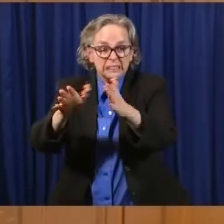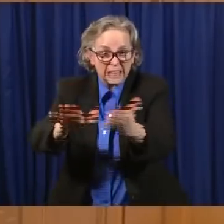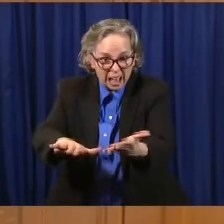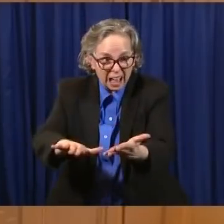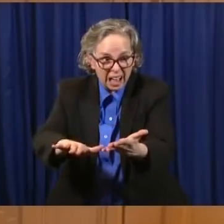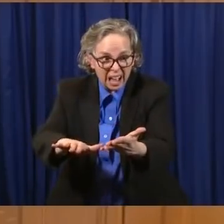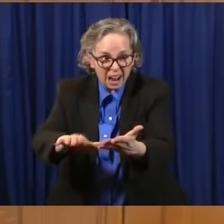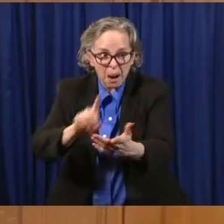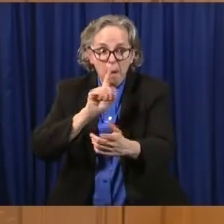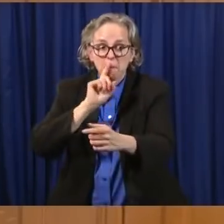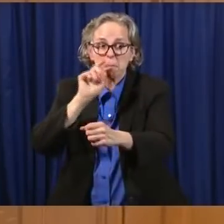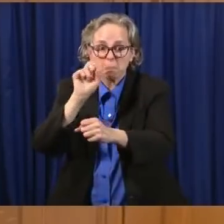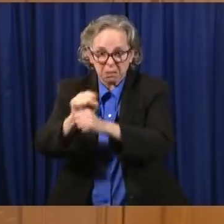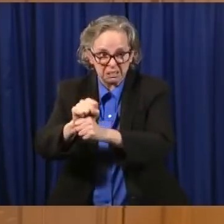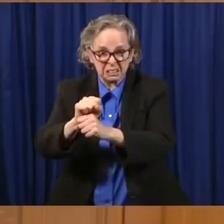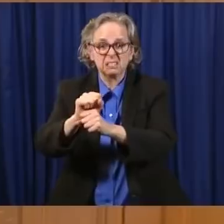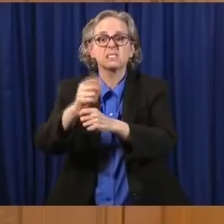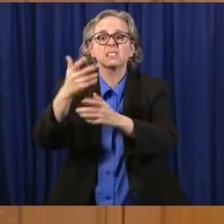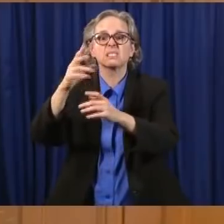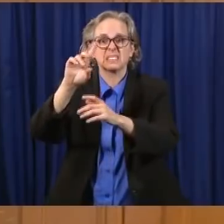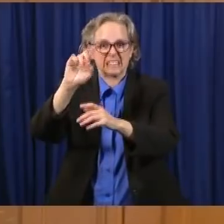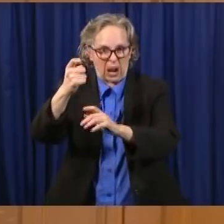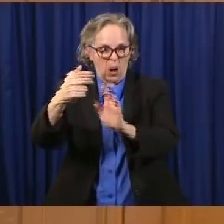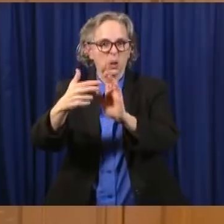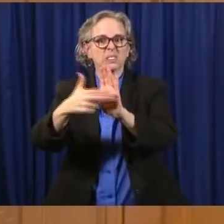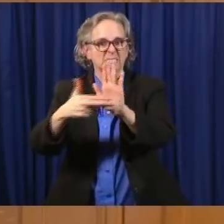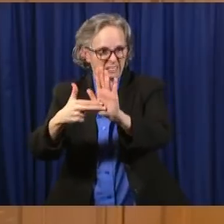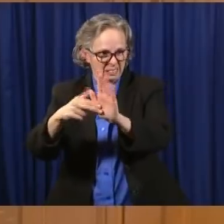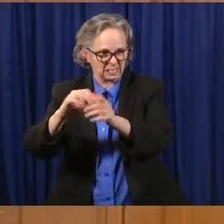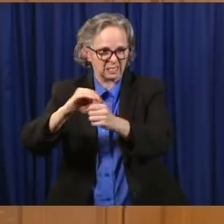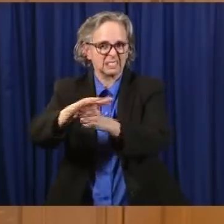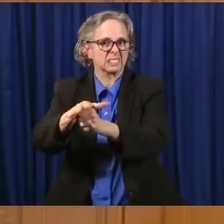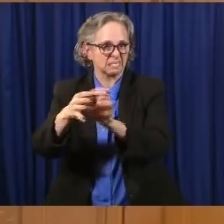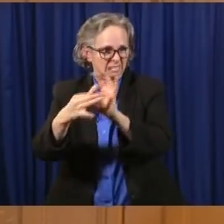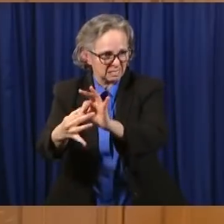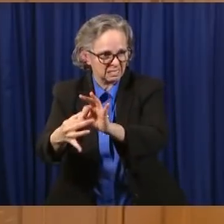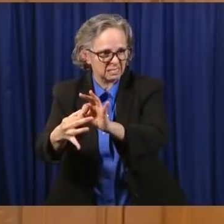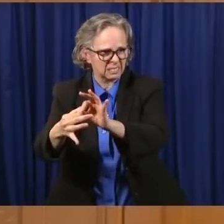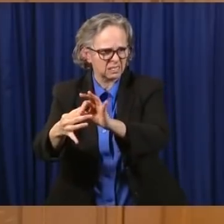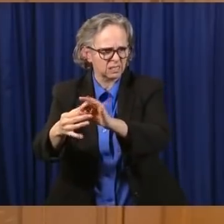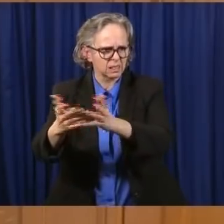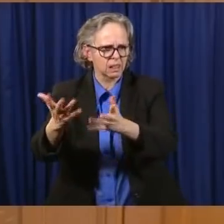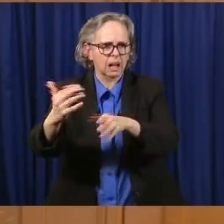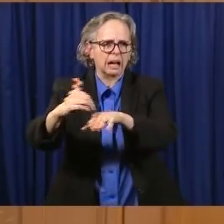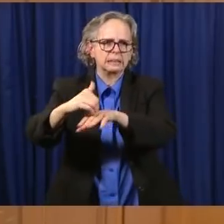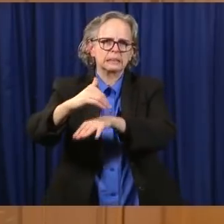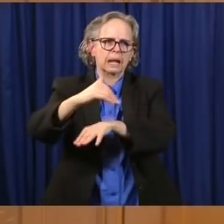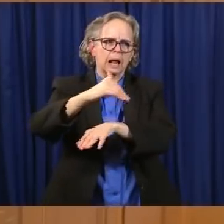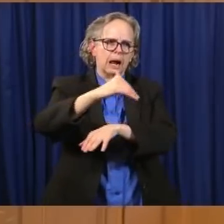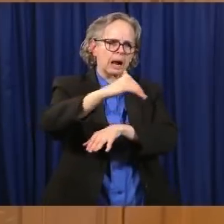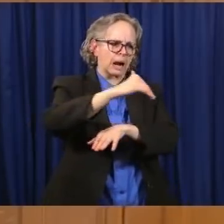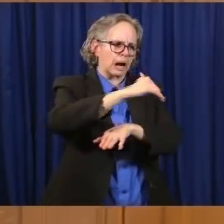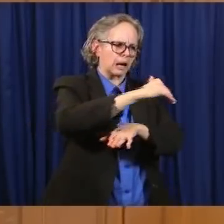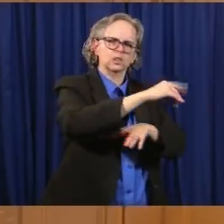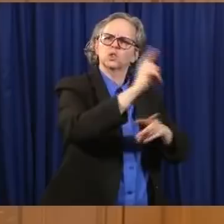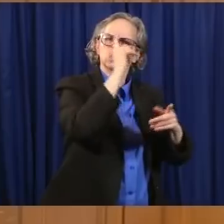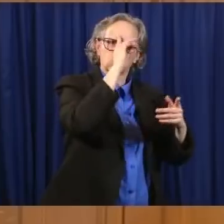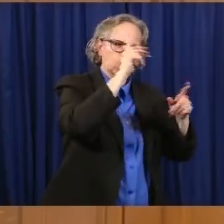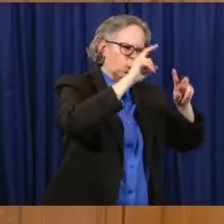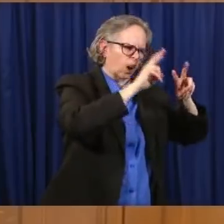THIS IS SOMETHING THAT IS BEING DISCUSSED, IT HAS ALWAYS BEEN A DIFFICULT THING. BY THE TIME SOMEONE DIES, AND THEY ACTUALLY GET DIAGNOSED,